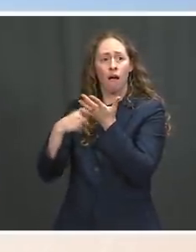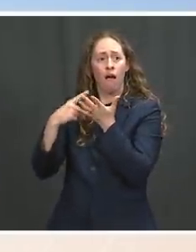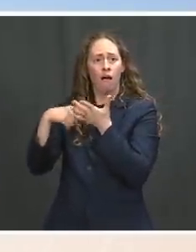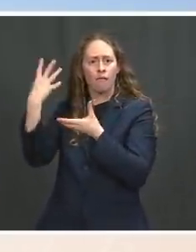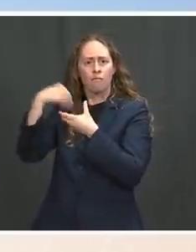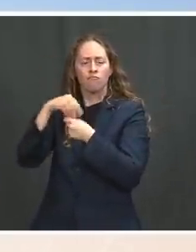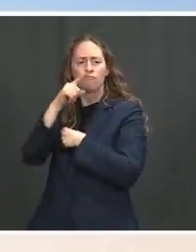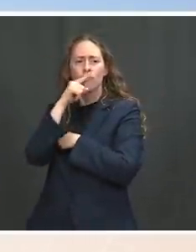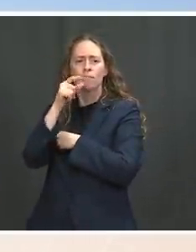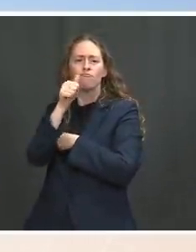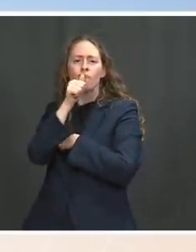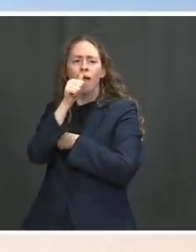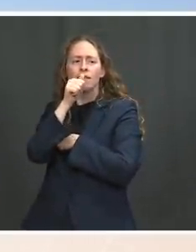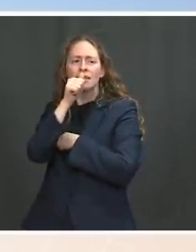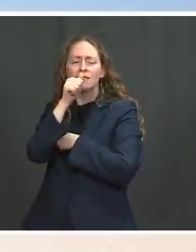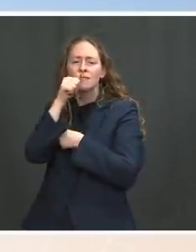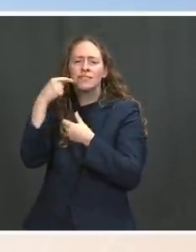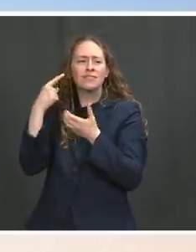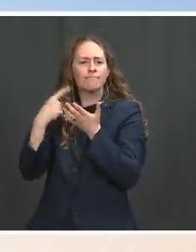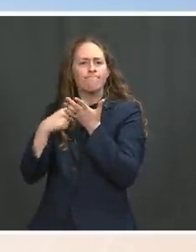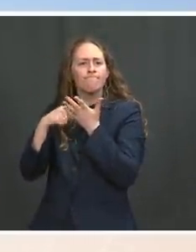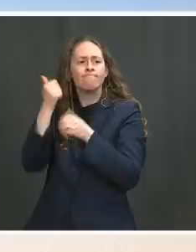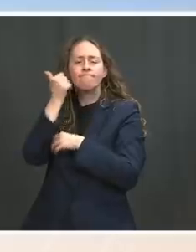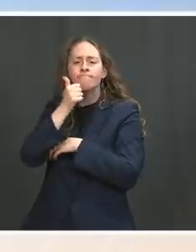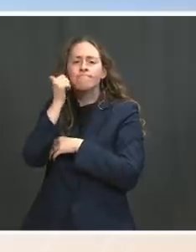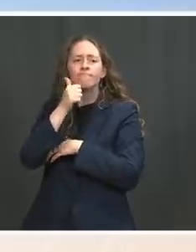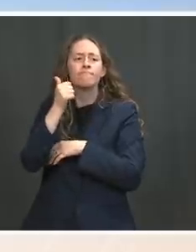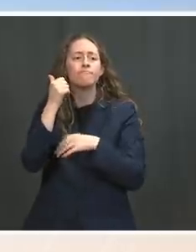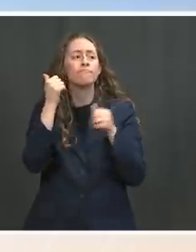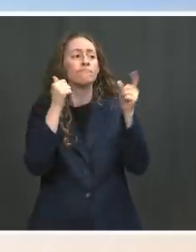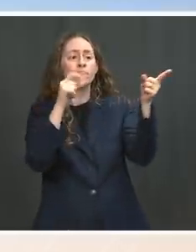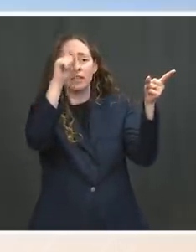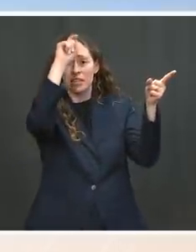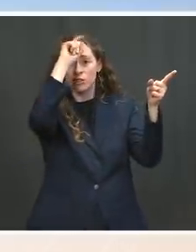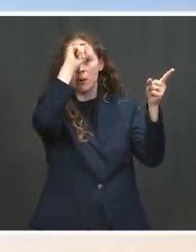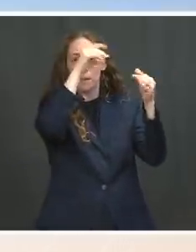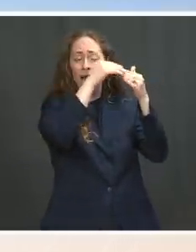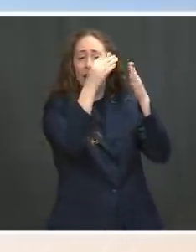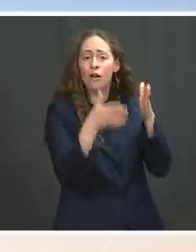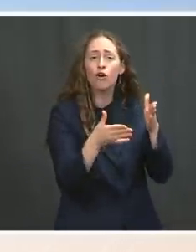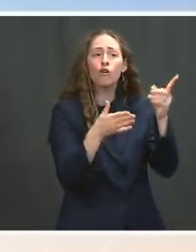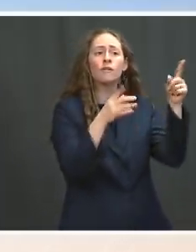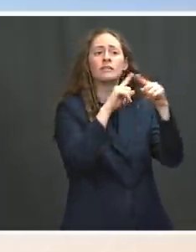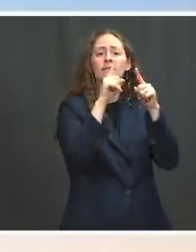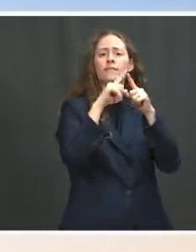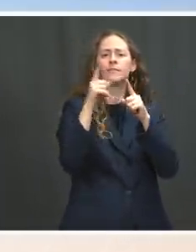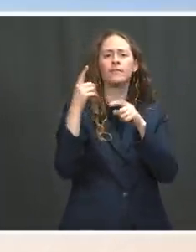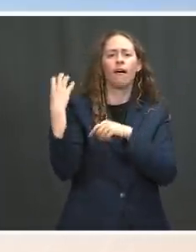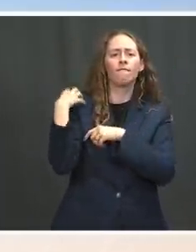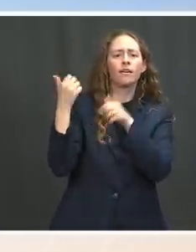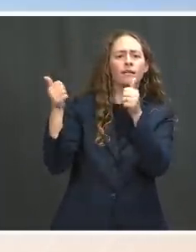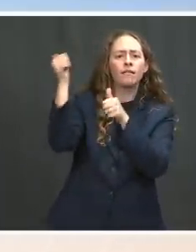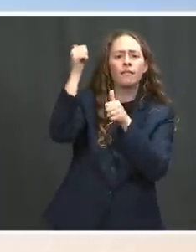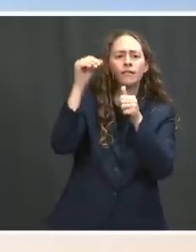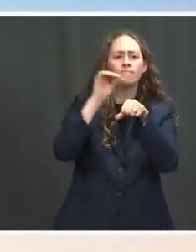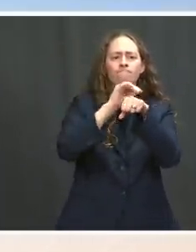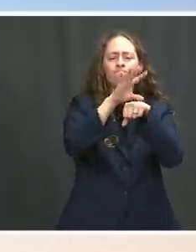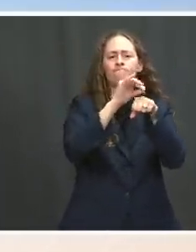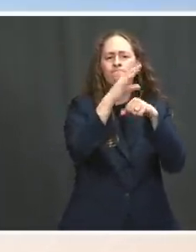as I noted, with Egyptian and Qatari officials which -- who have significant influence over -- for Hamas. And our objective here is de-escalation